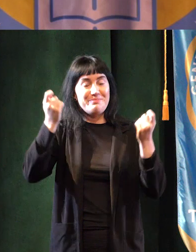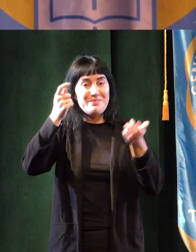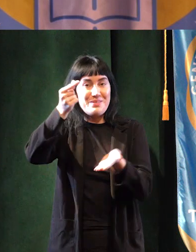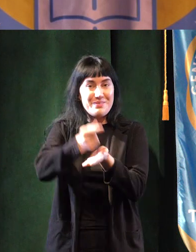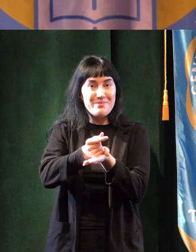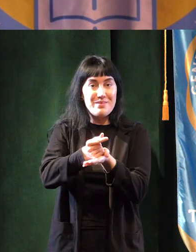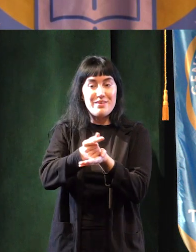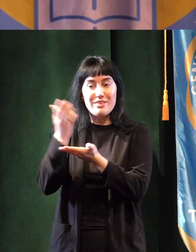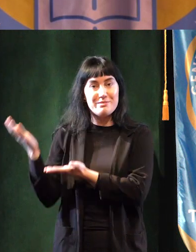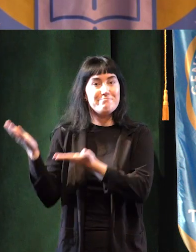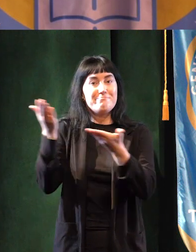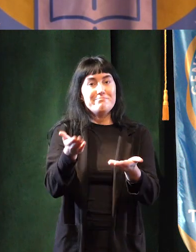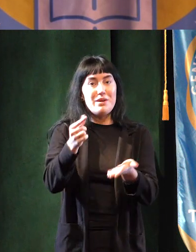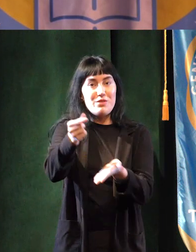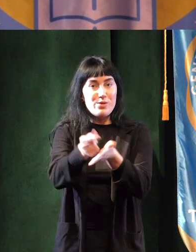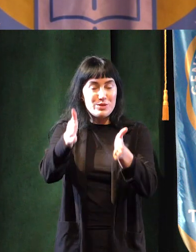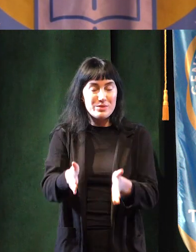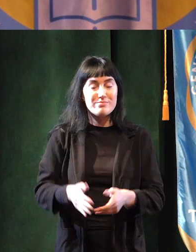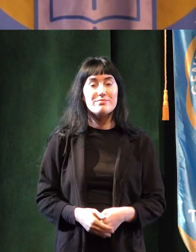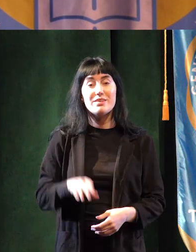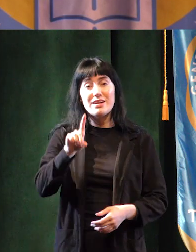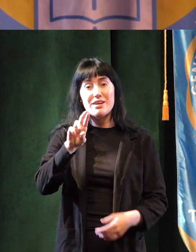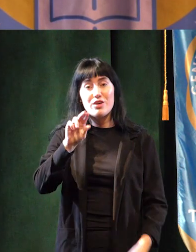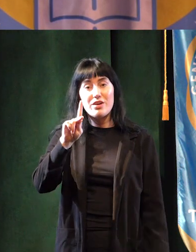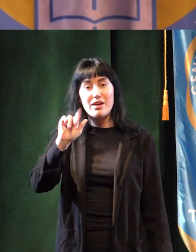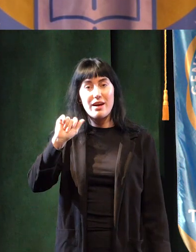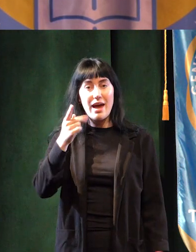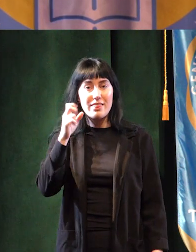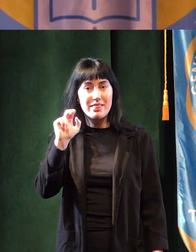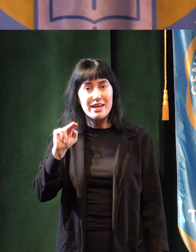presentation of graduates dr. Kathleen chiefin provost and executive vice